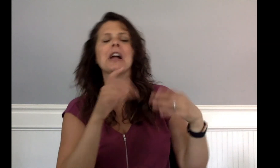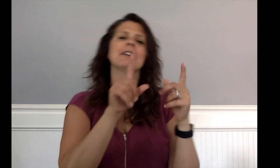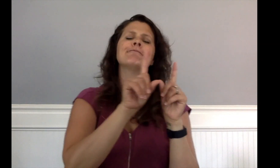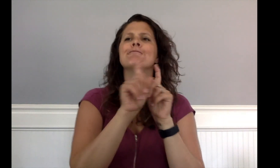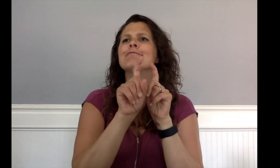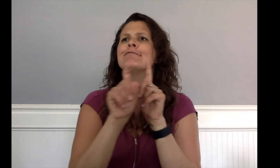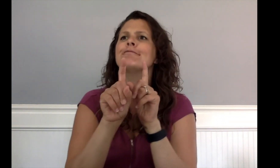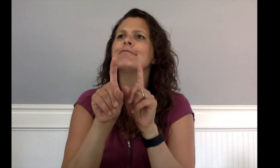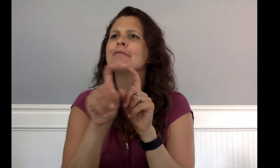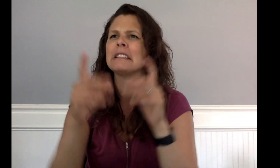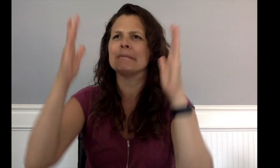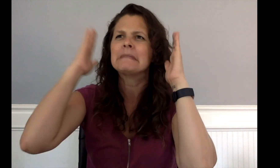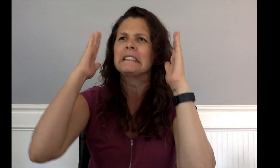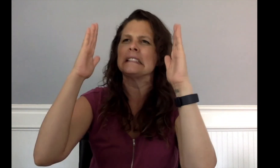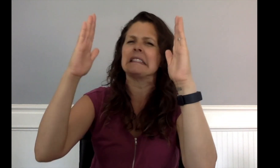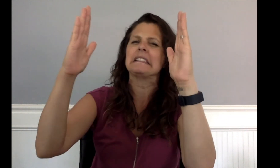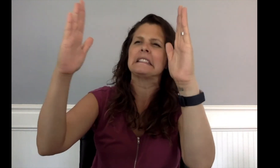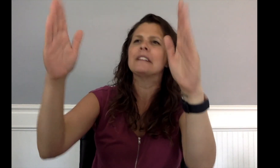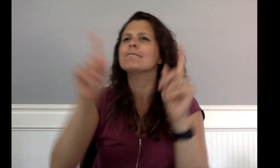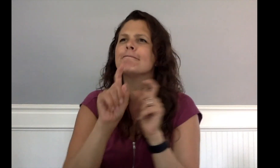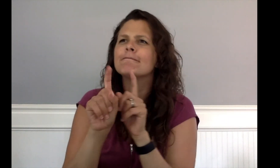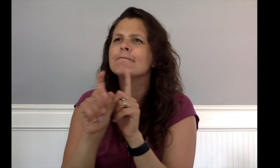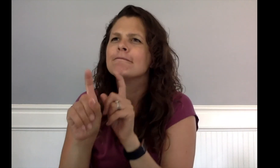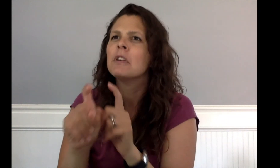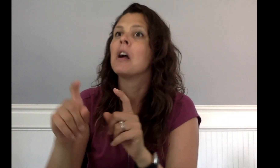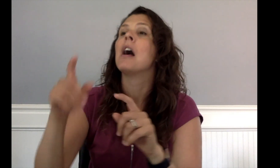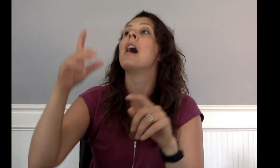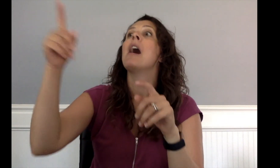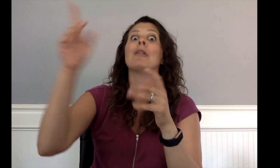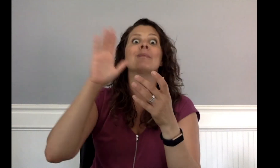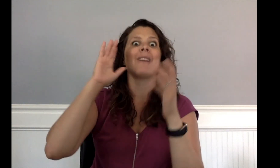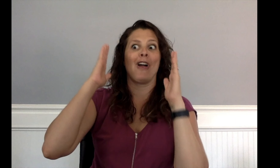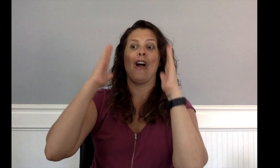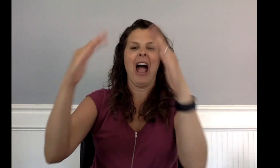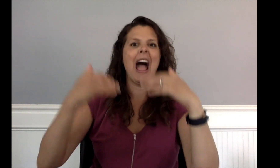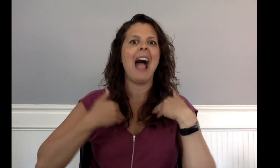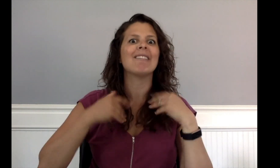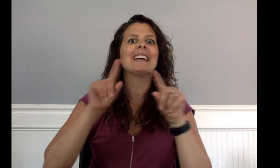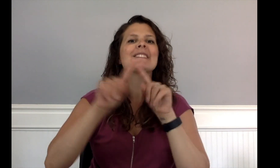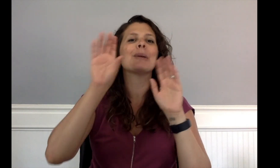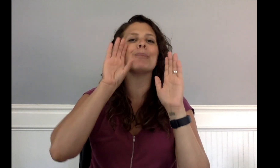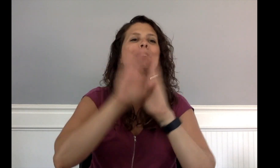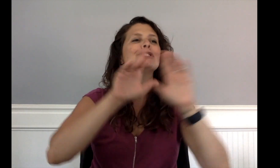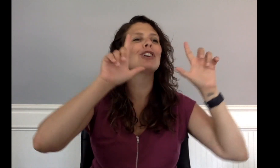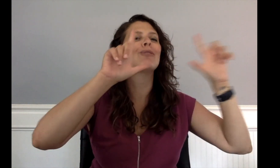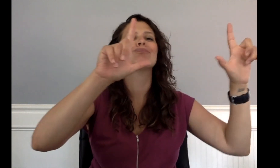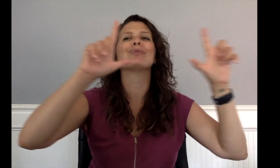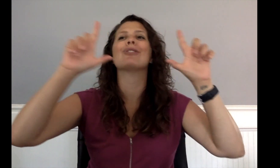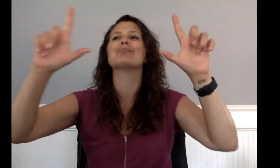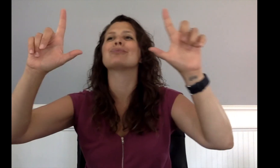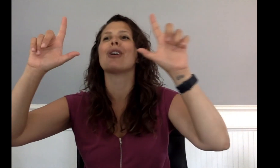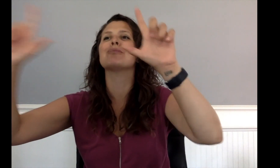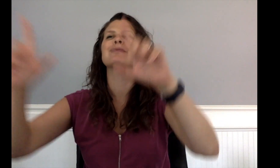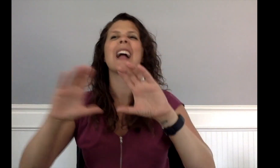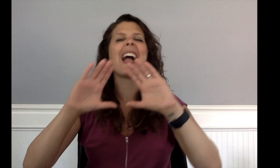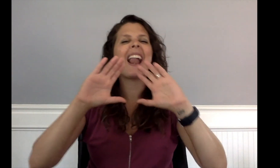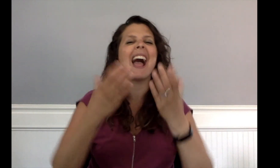She led Charlie to a passageway on the other side of the great hall. These walls were lined with framed photographs of